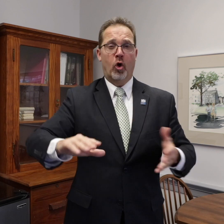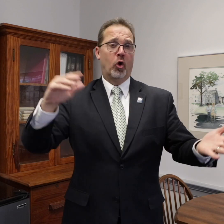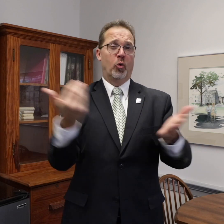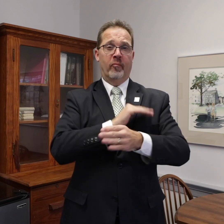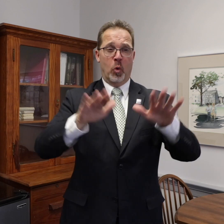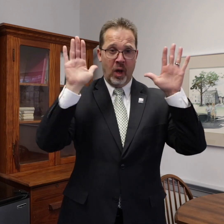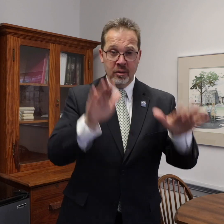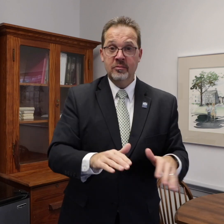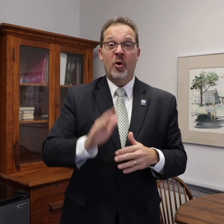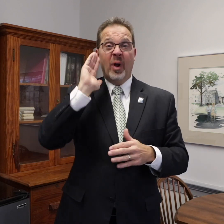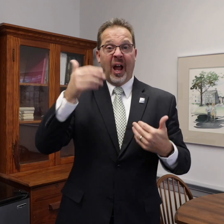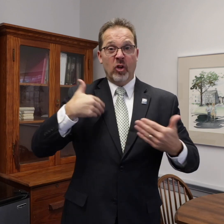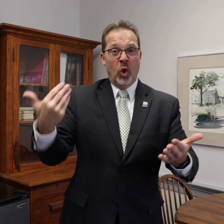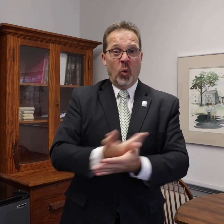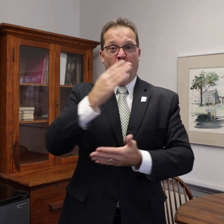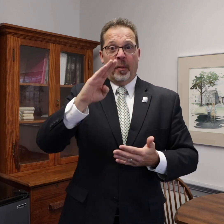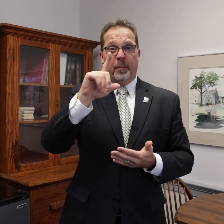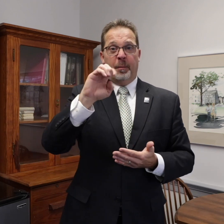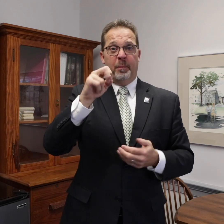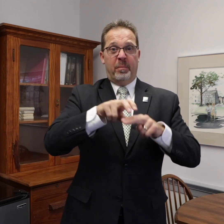also putting in a brand new floor, new bleachers,